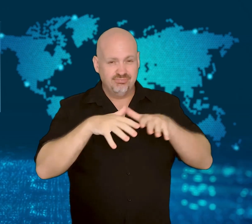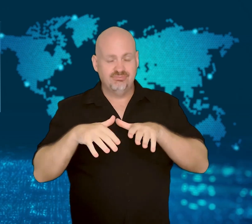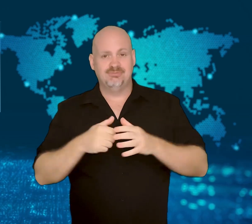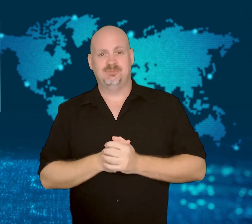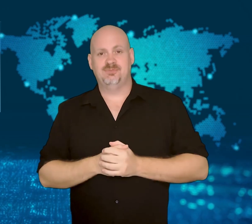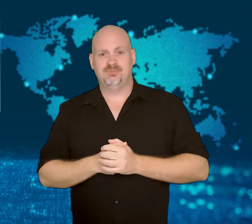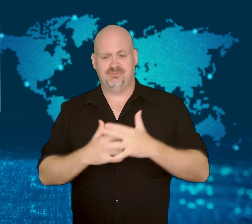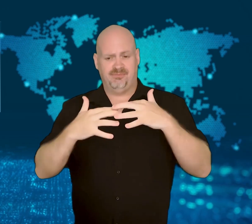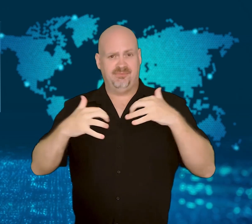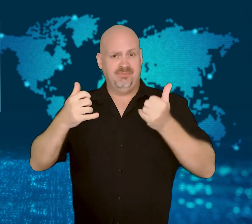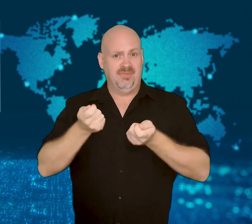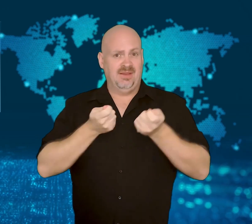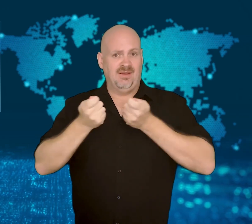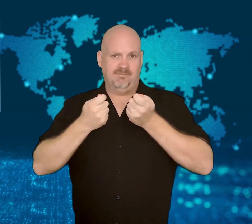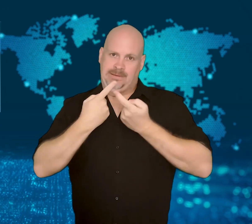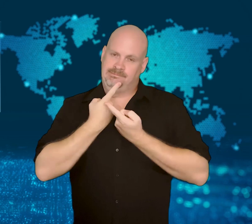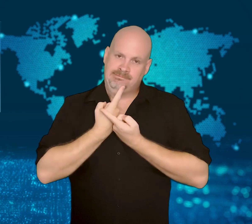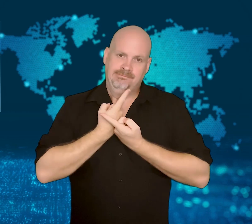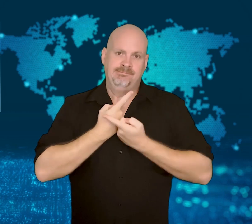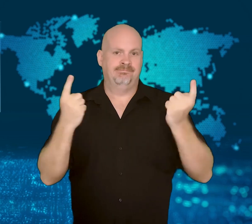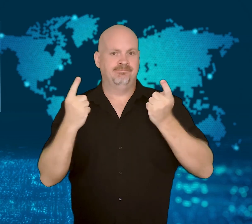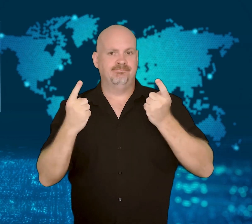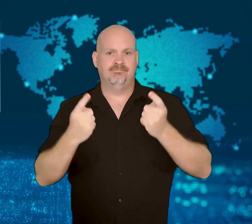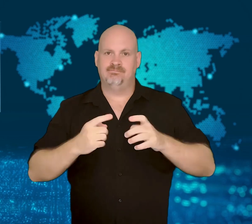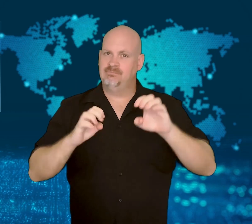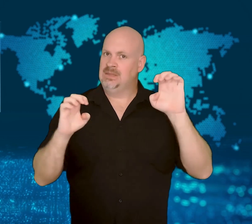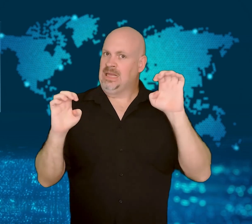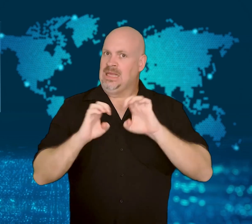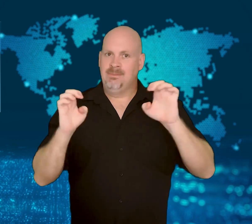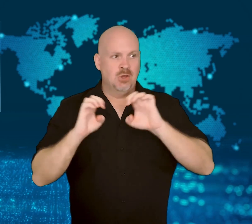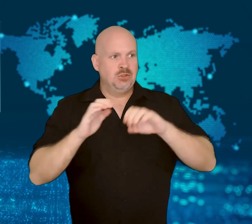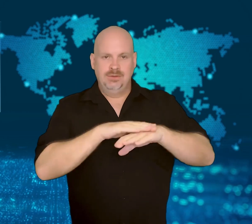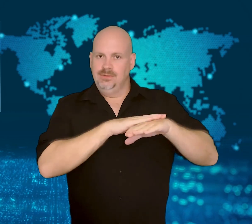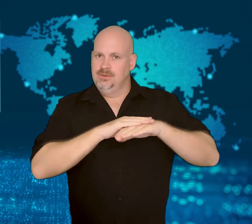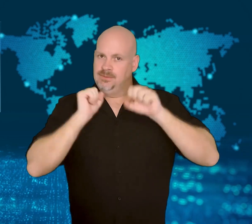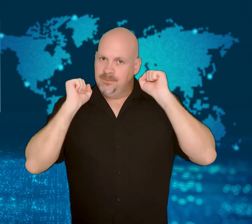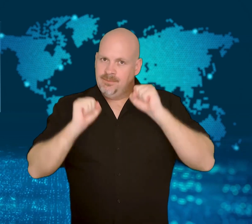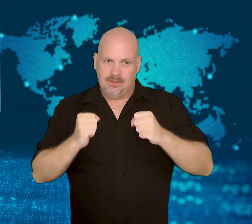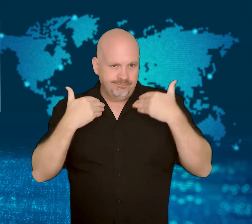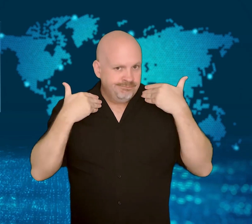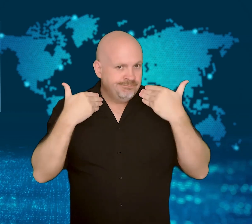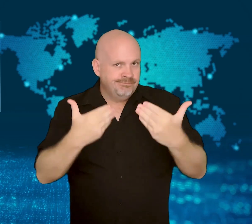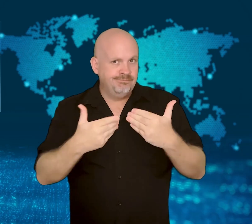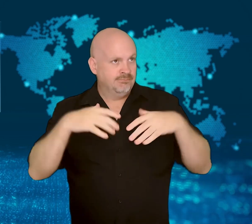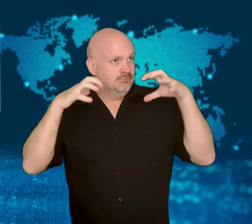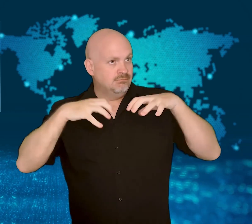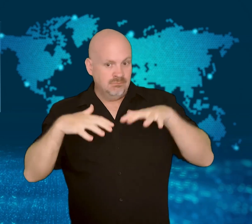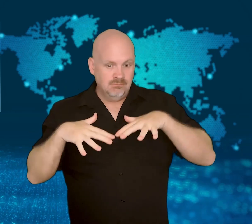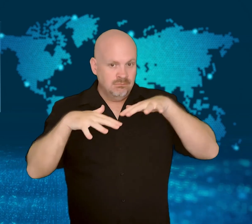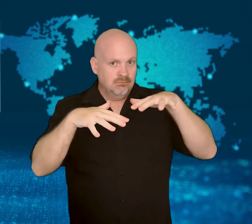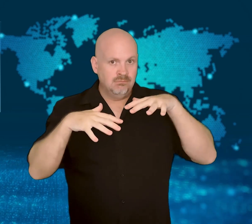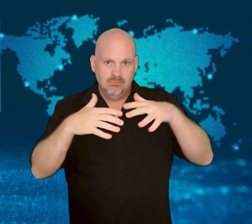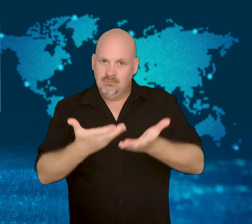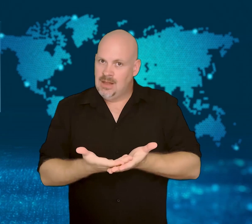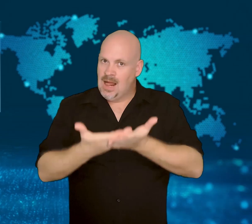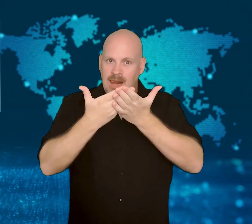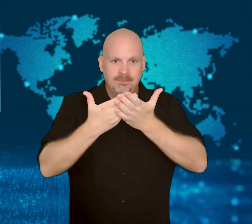Pakistan's government has declared an emergency to deal with the monsoon flooding.